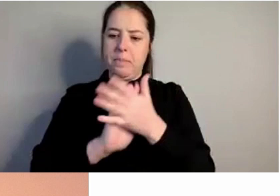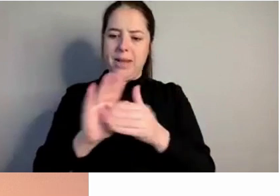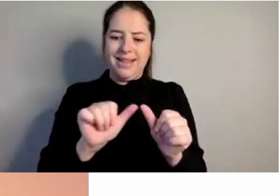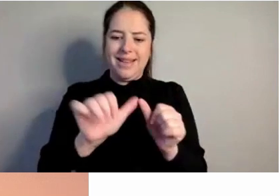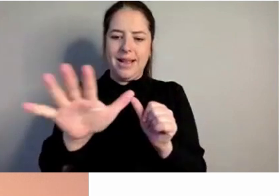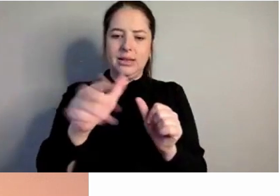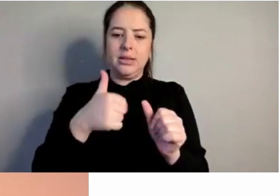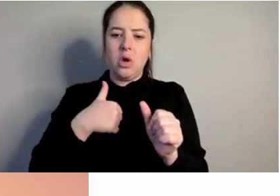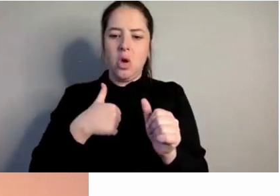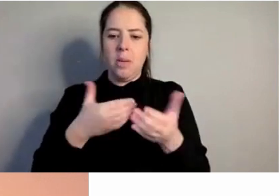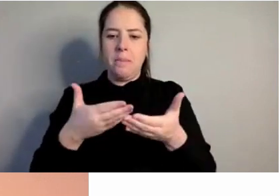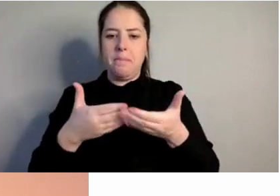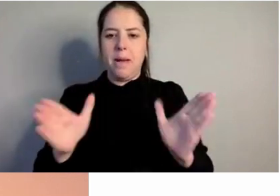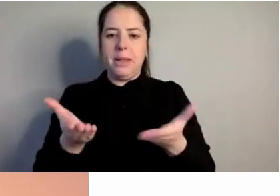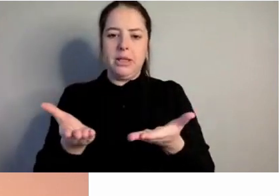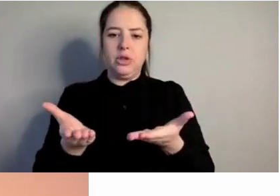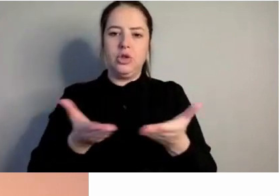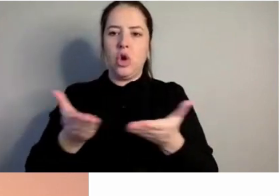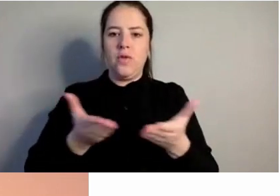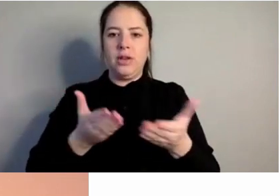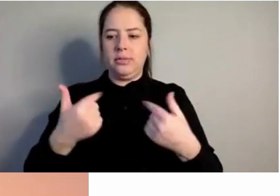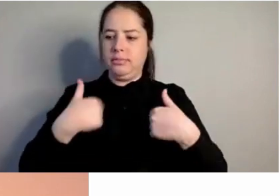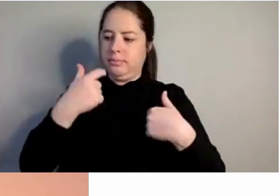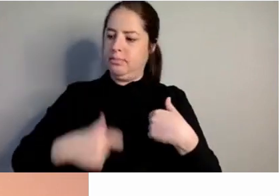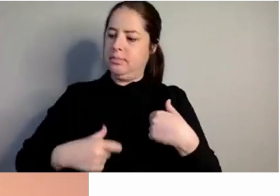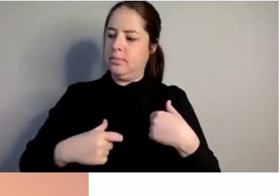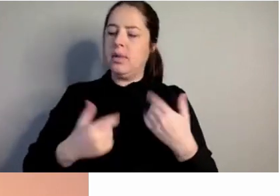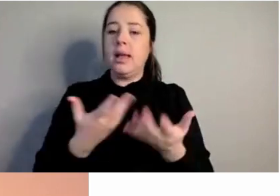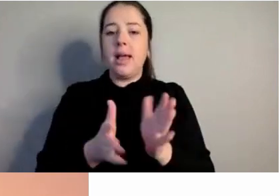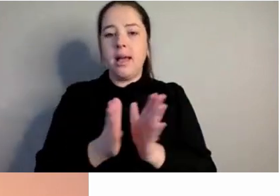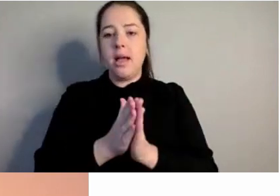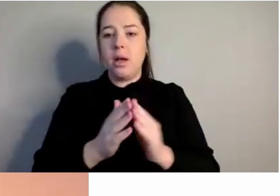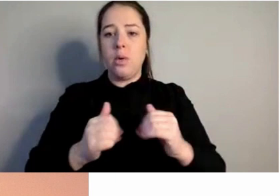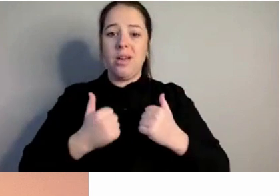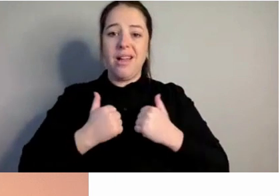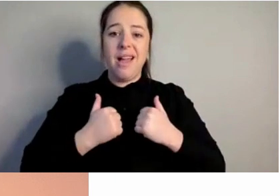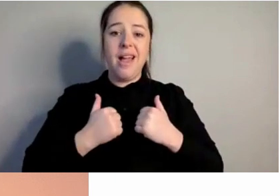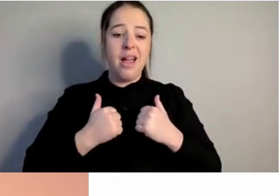And that's really embodied in our language in terms of the APS craft. I'd encourage you to have a look on the website,